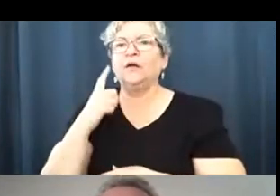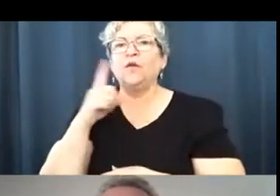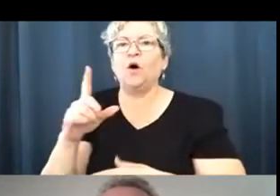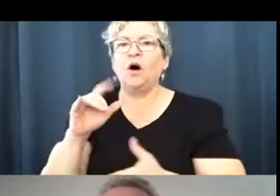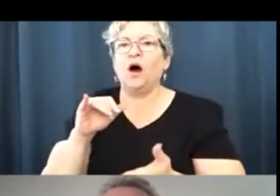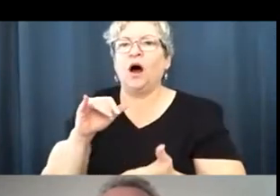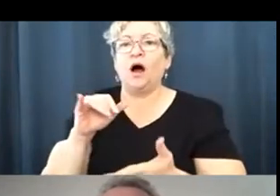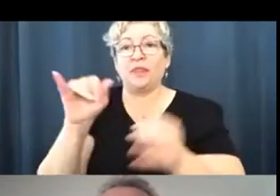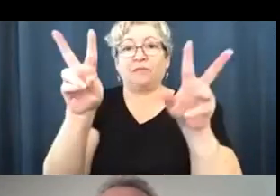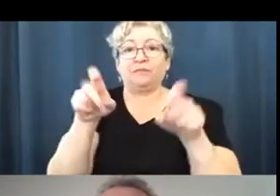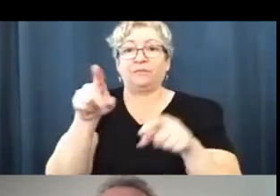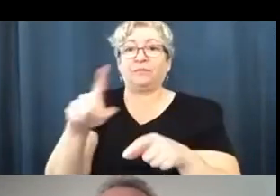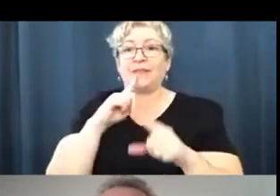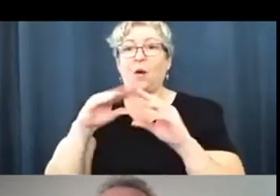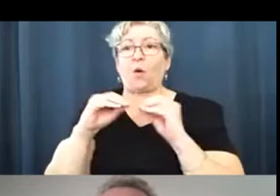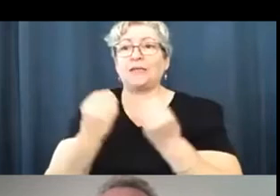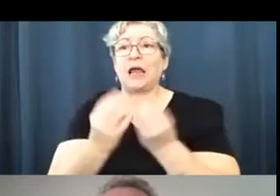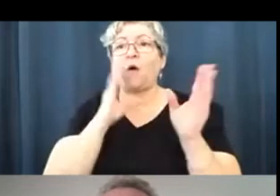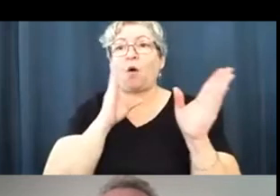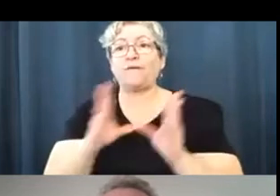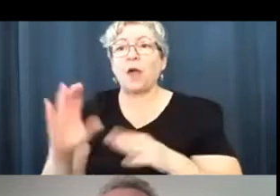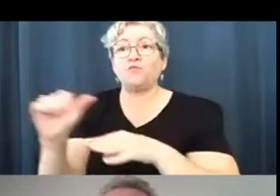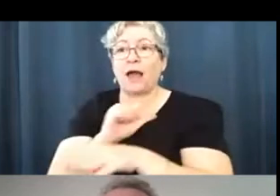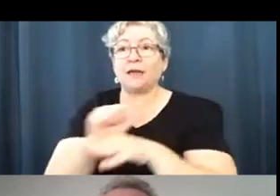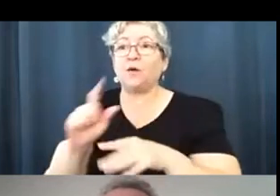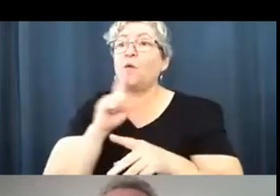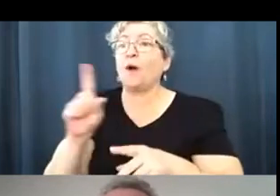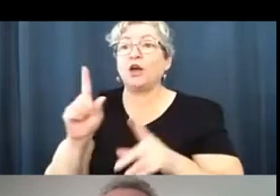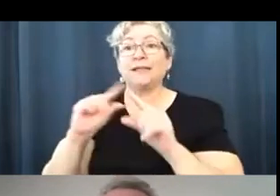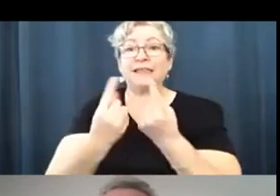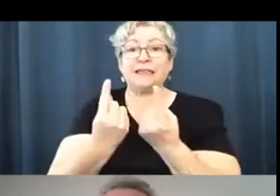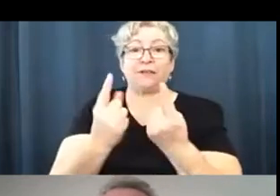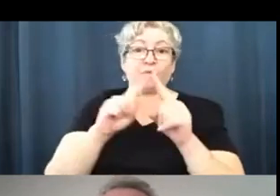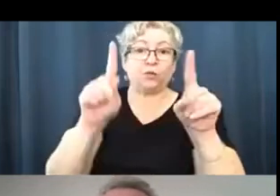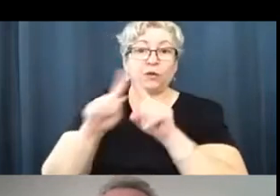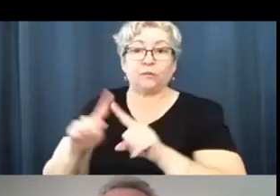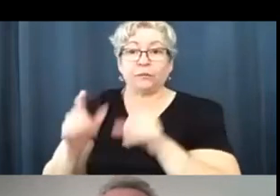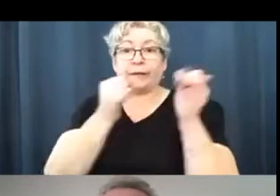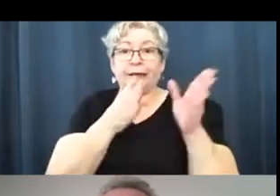It says, inclusion is an organizational effort and practices in which different groups or individuals have different backgrounds